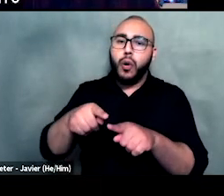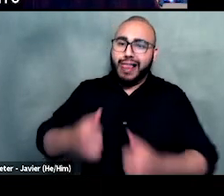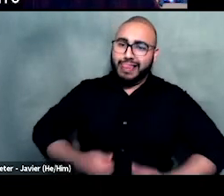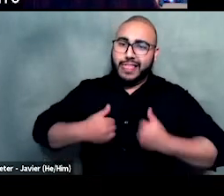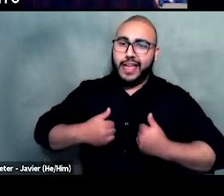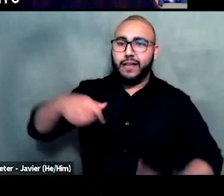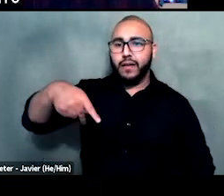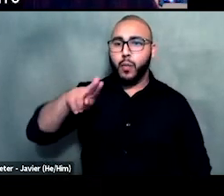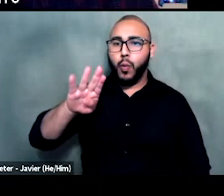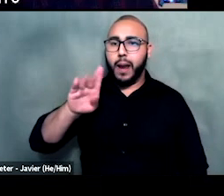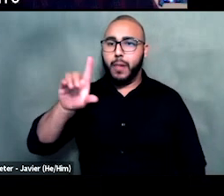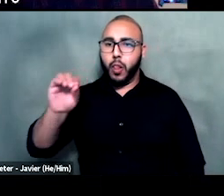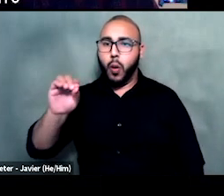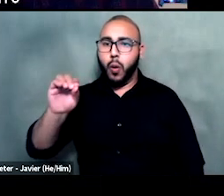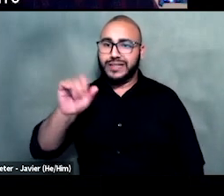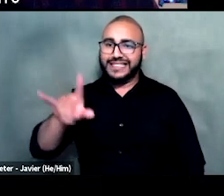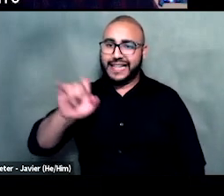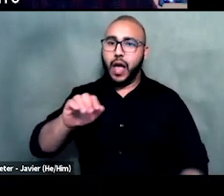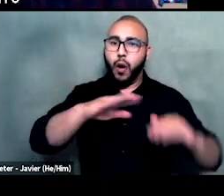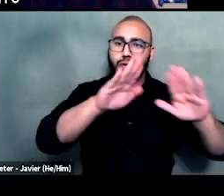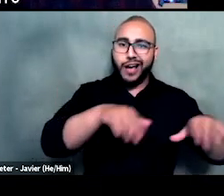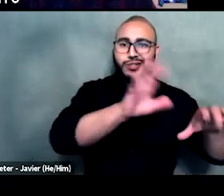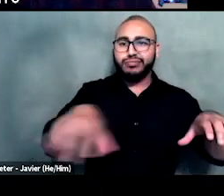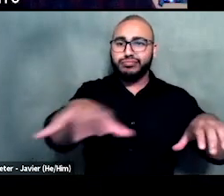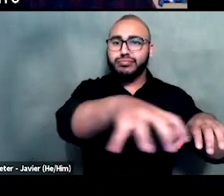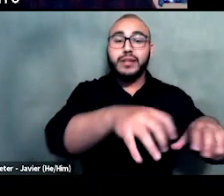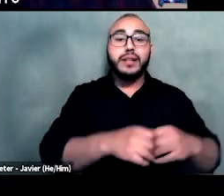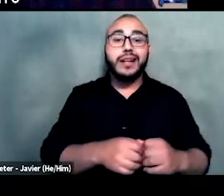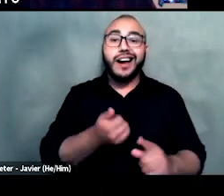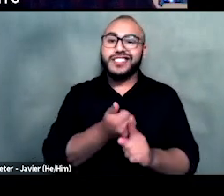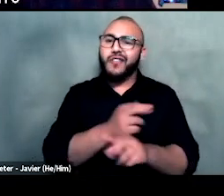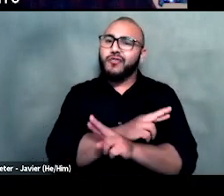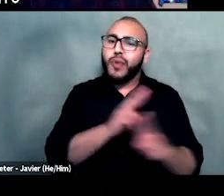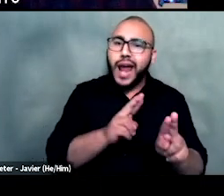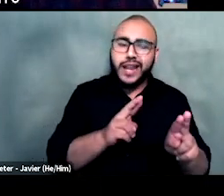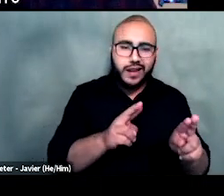finishing a piece that's yet to be fired. The other two pieces have been fired and they're